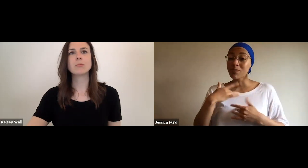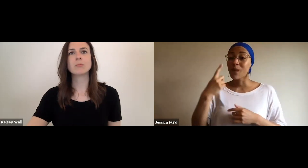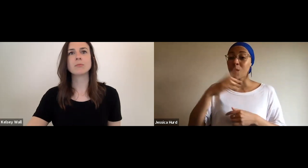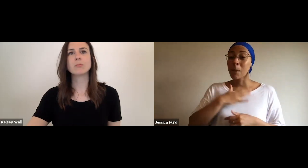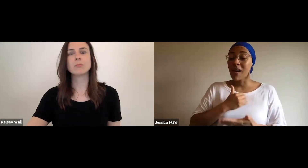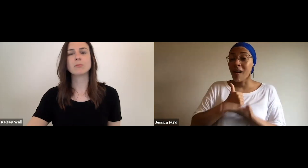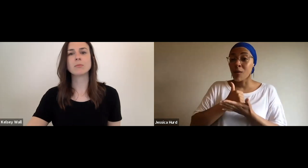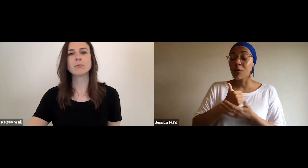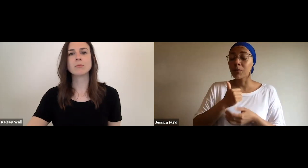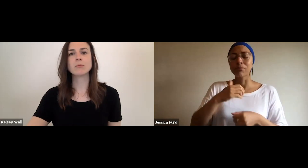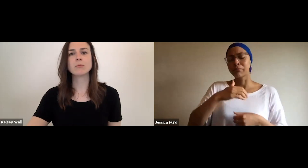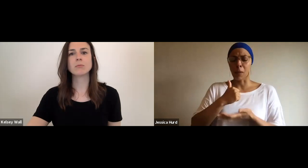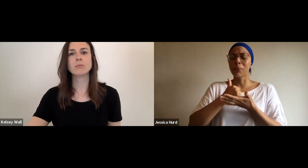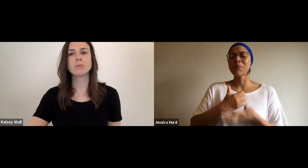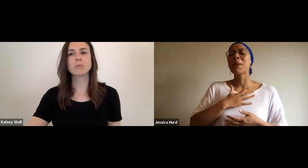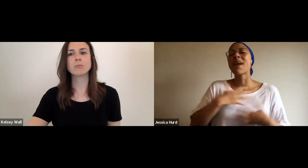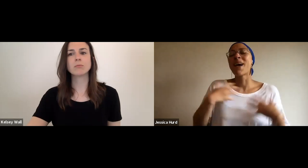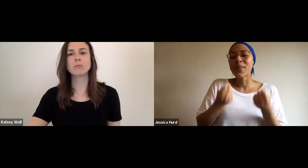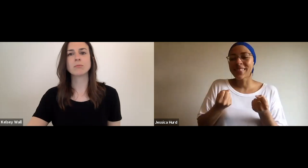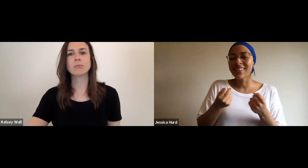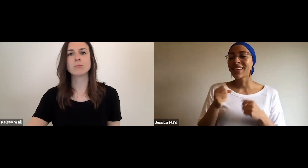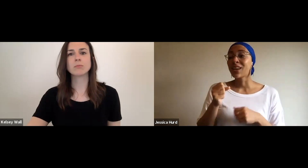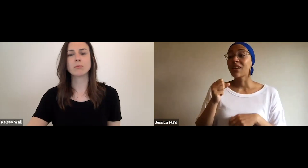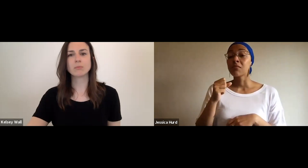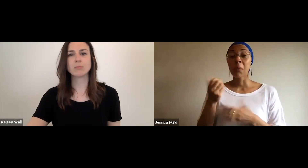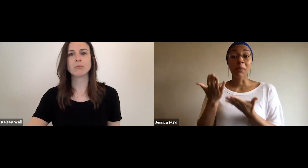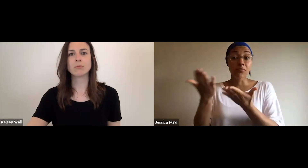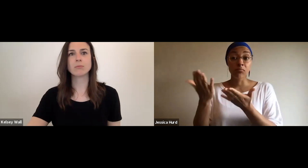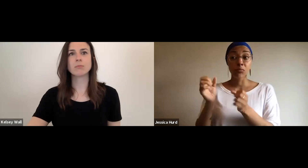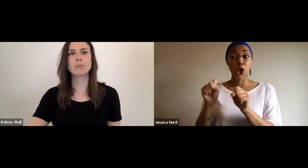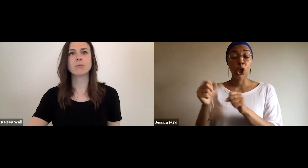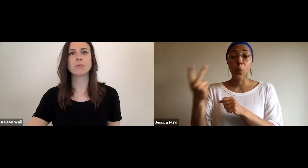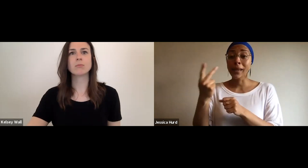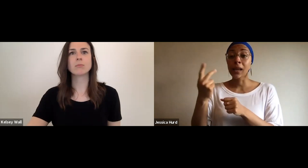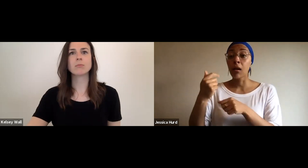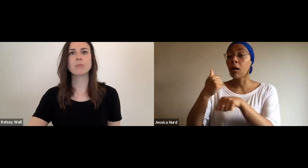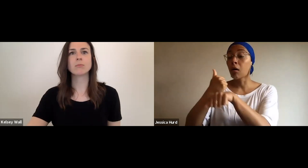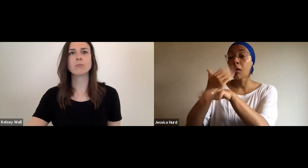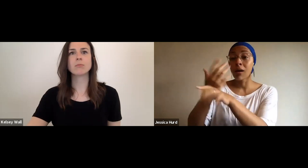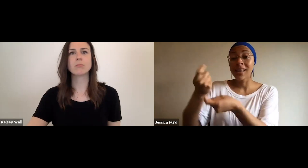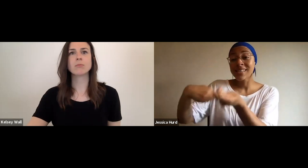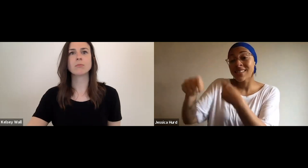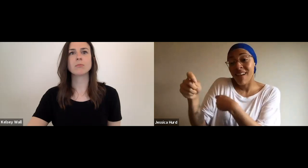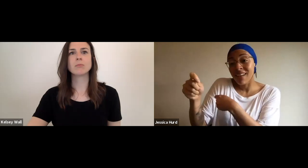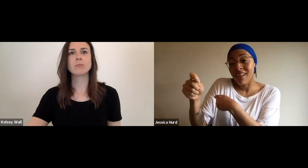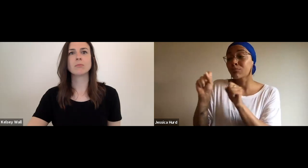You could say something like, "I'm really looking forward "to spending time with you, "but it would help me feel more confident